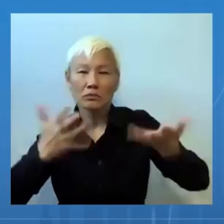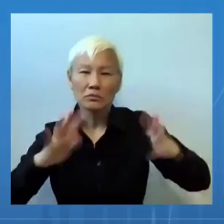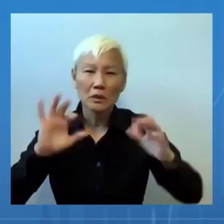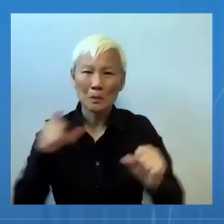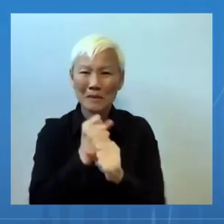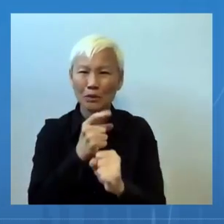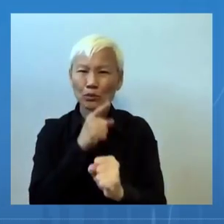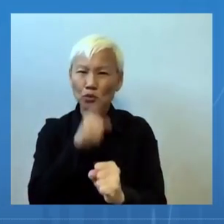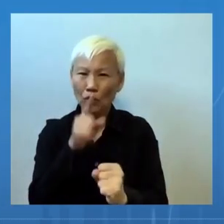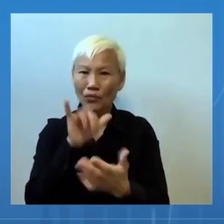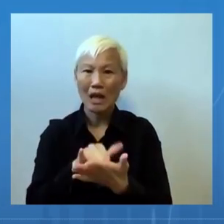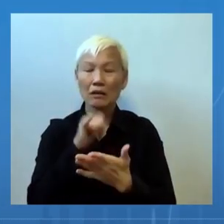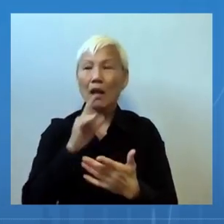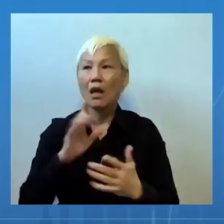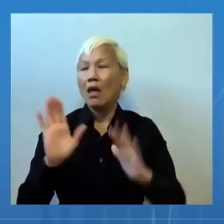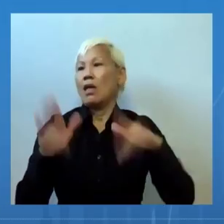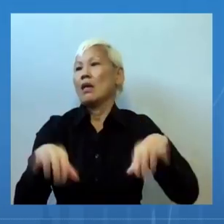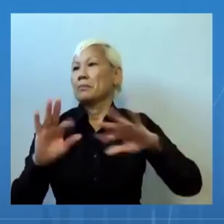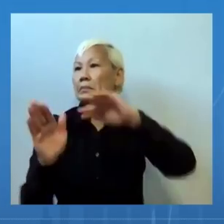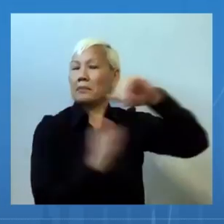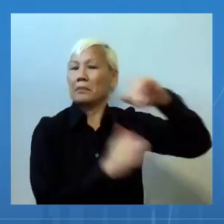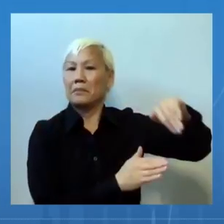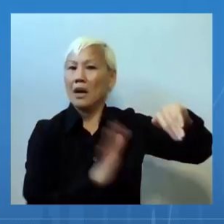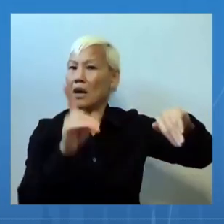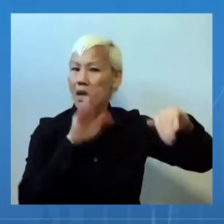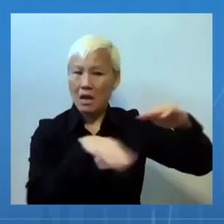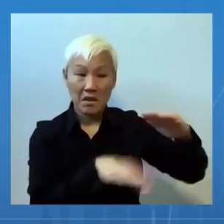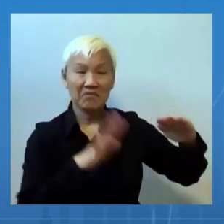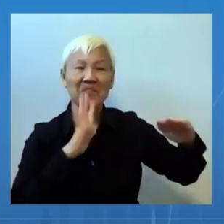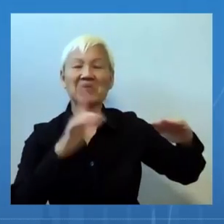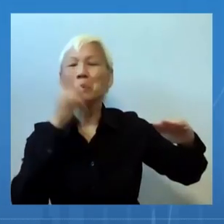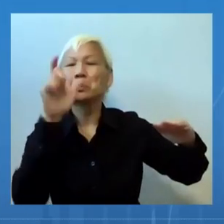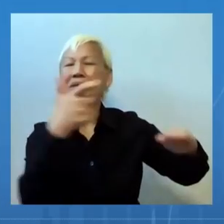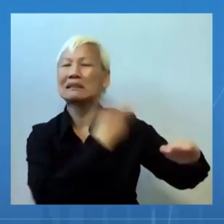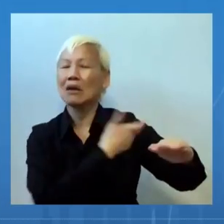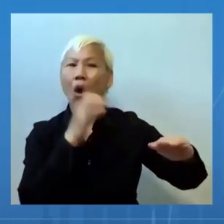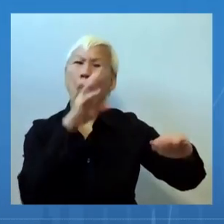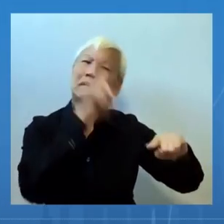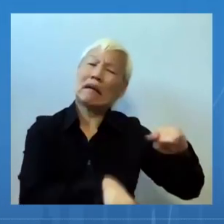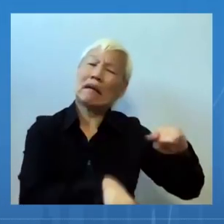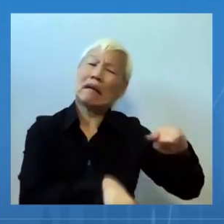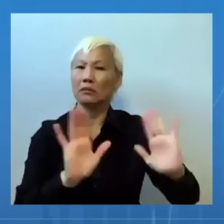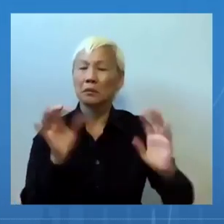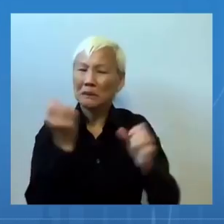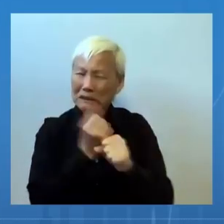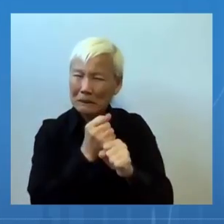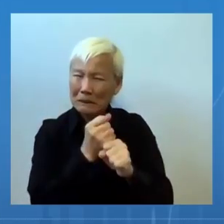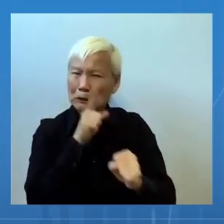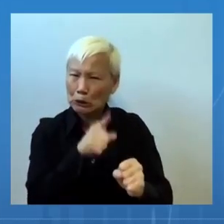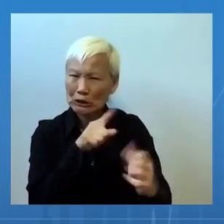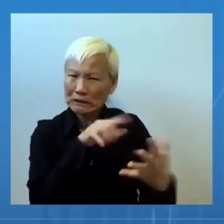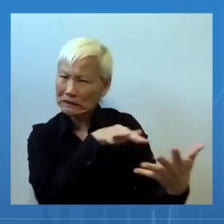the impact not only on the individual child, but also on the spread of infection. And for that reason, we feel it's important